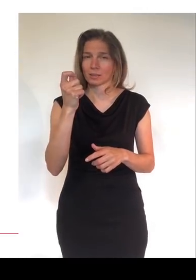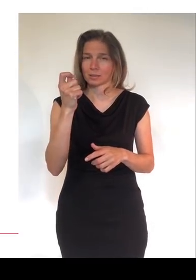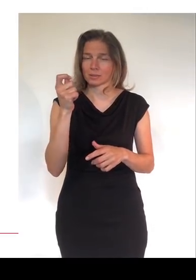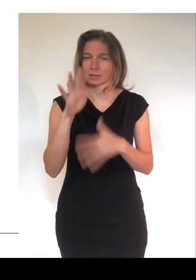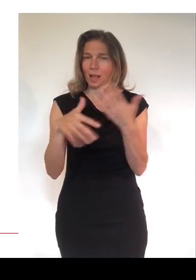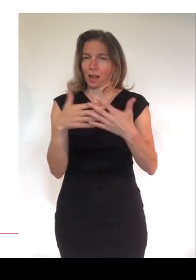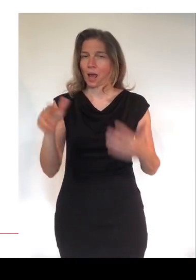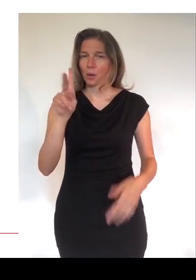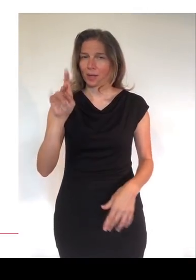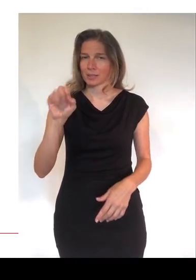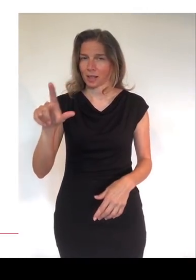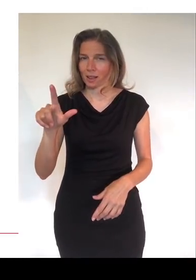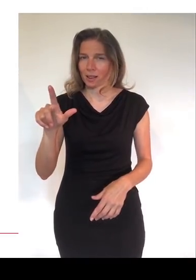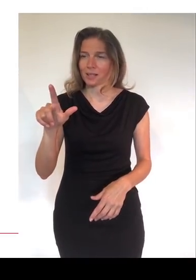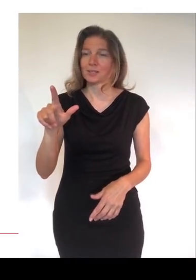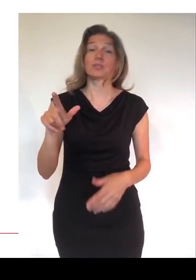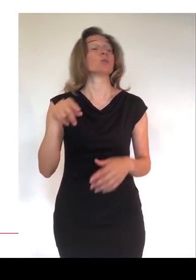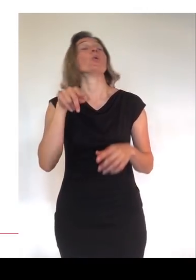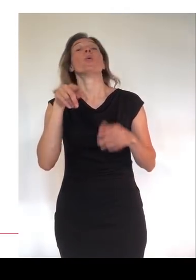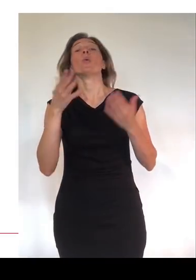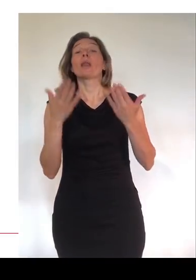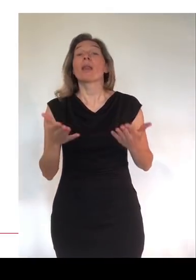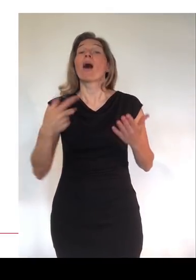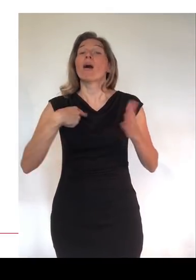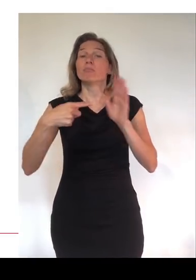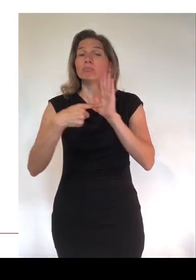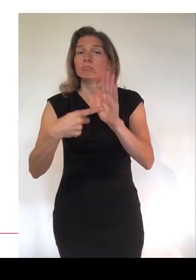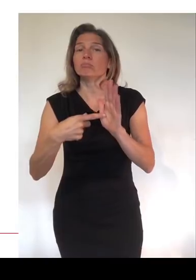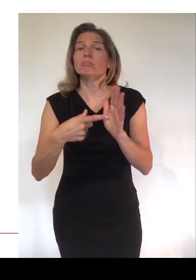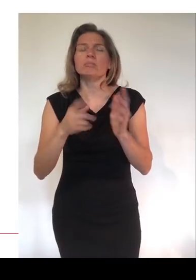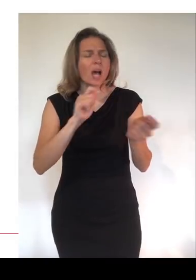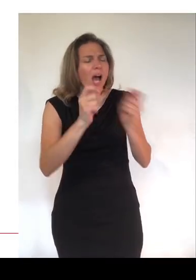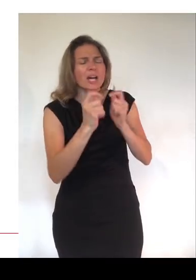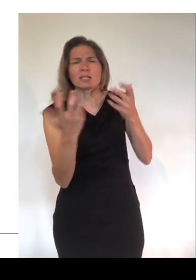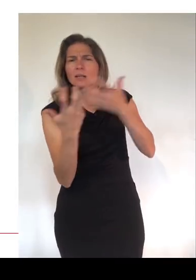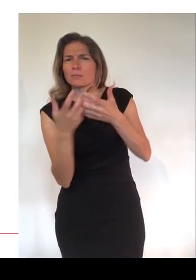this is the collaboration that we did did with eKitabu they came to us